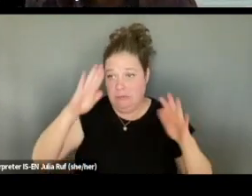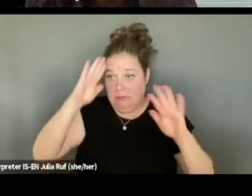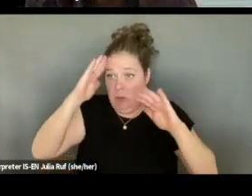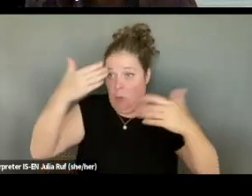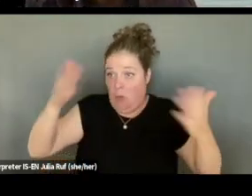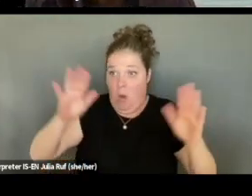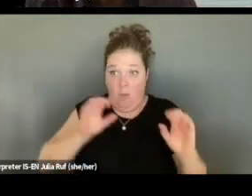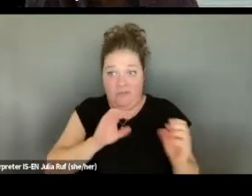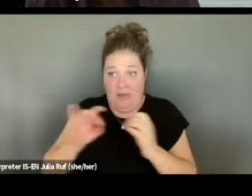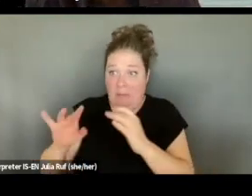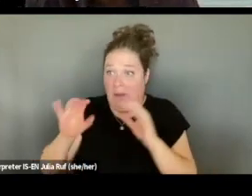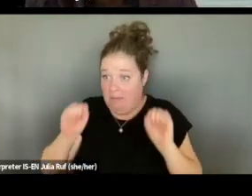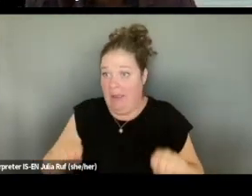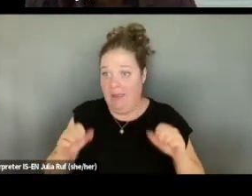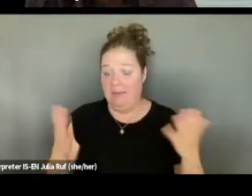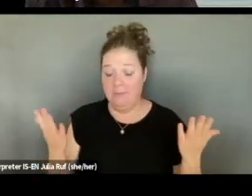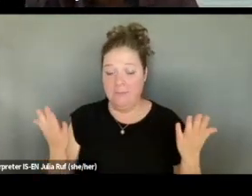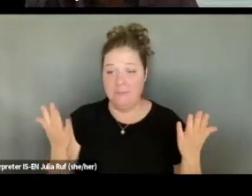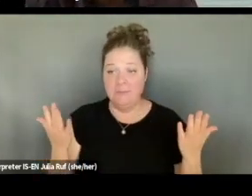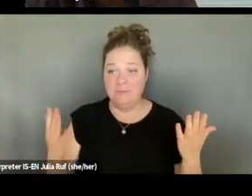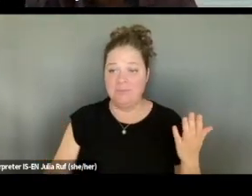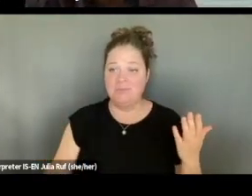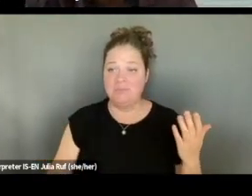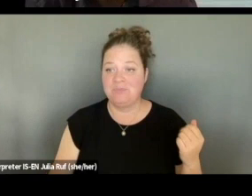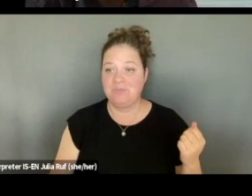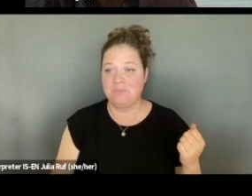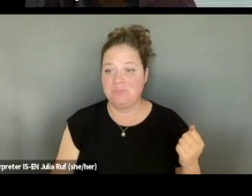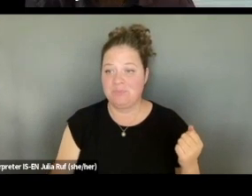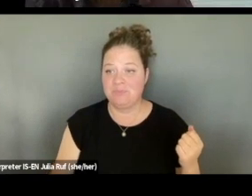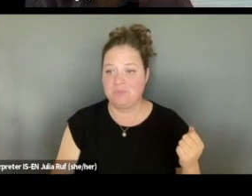people who are attending to -- most of the people who are attending to